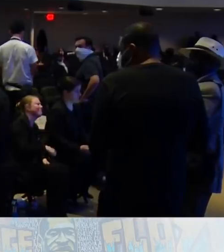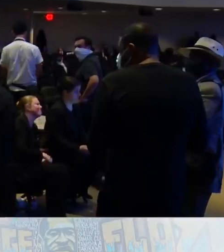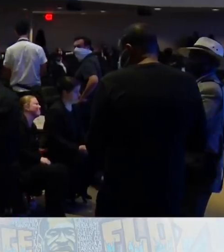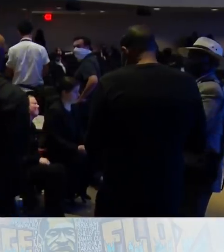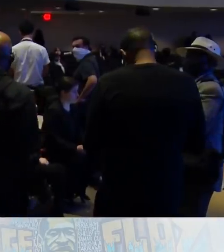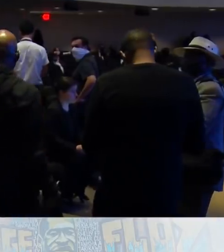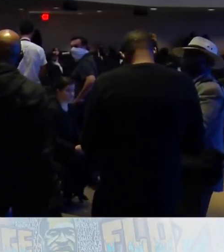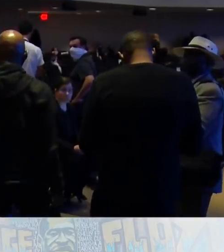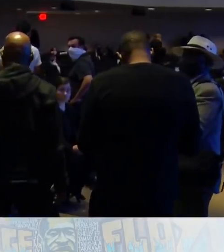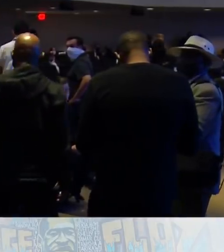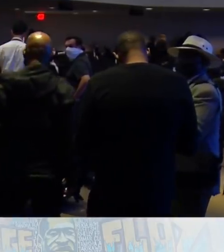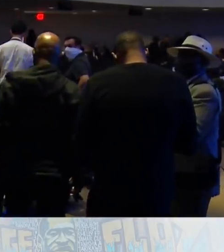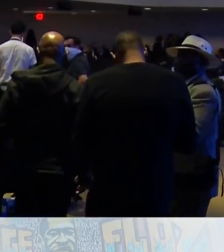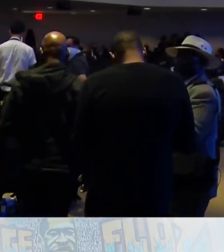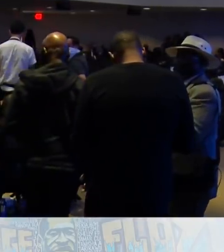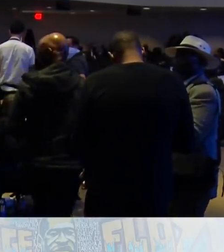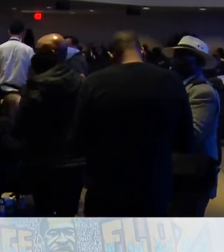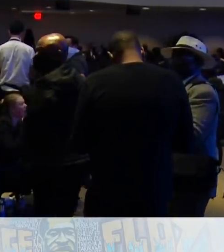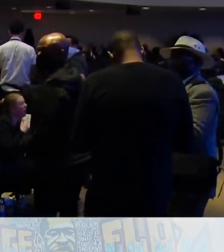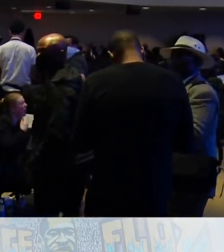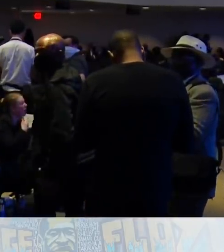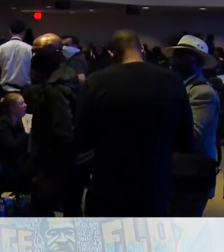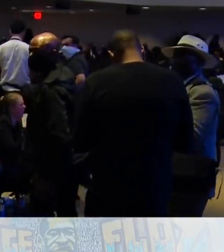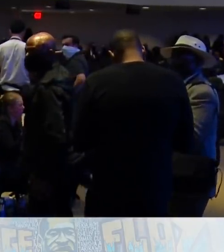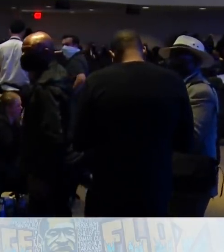NEVER PUT MORE ON YOU THAN YOU CAN BEAR